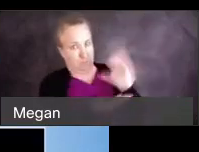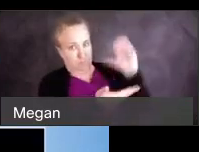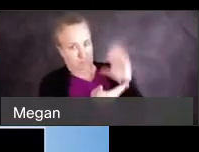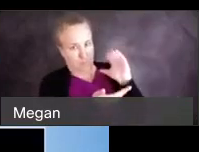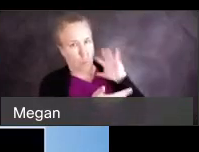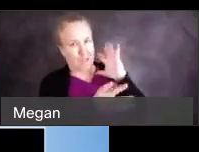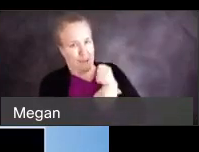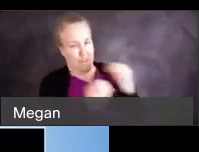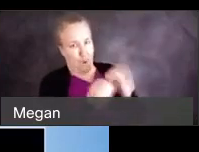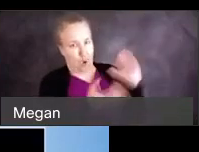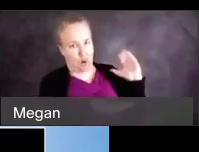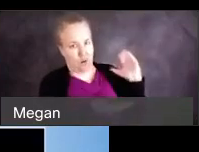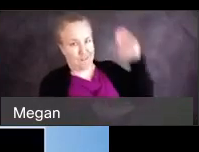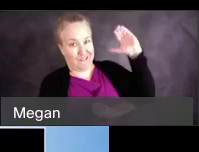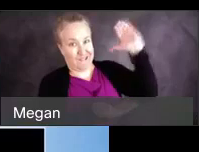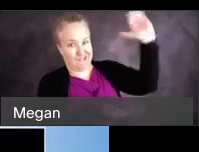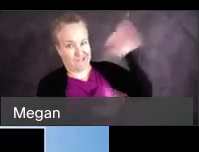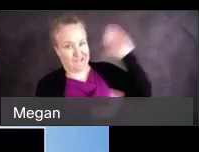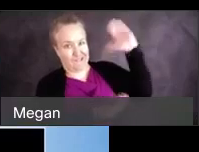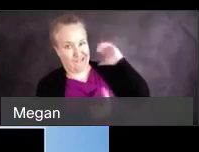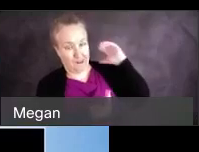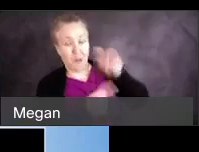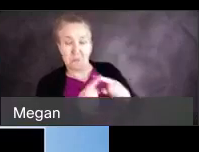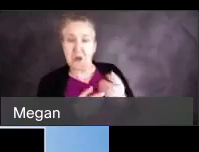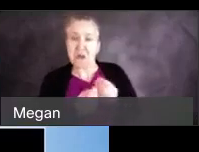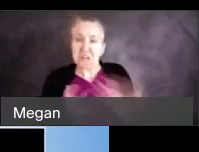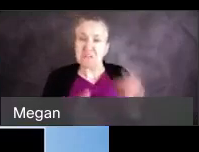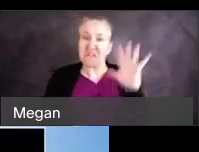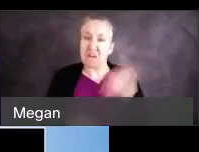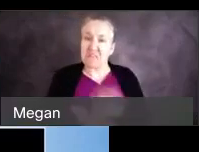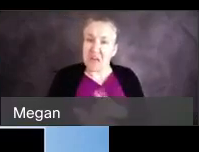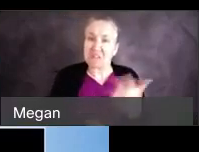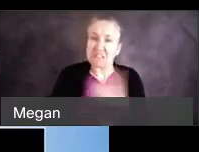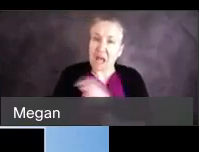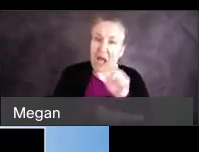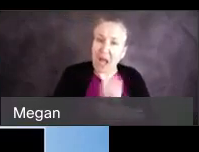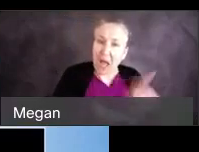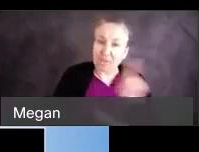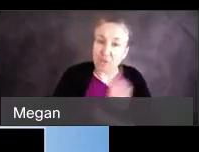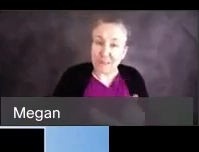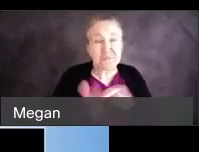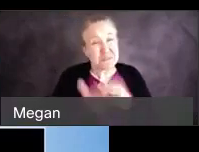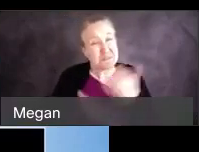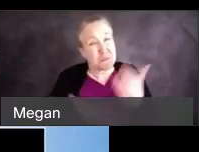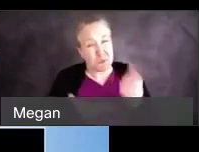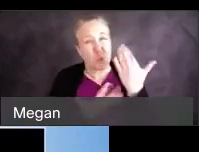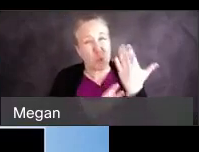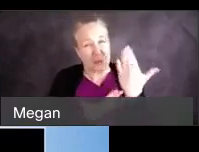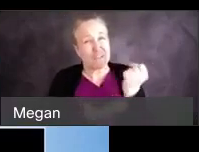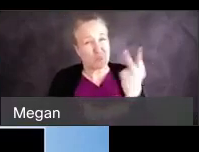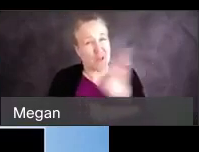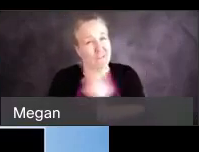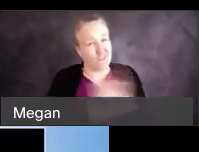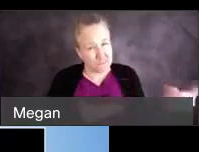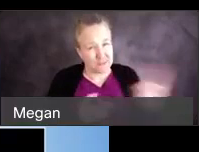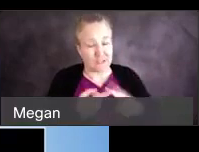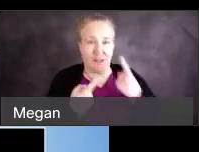current 5,000 doses a week it could take that long until you hear from us. Just as a reminder, to check